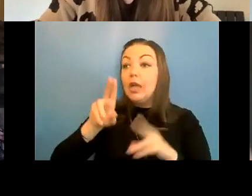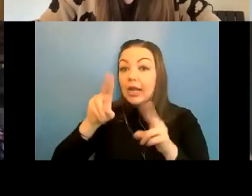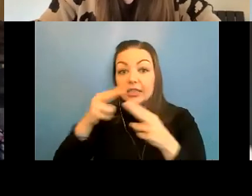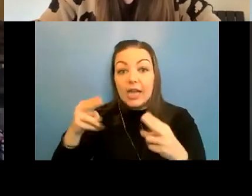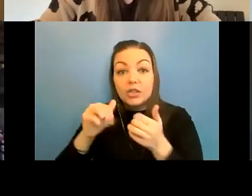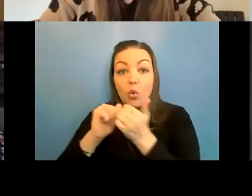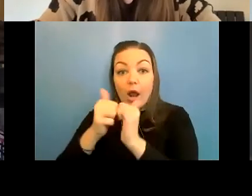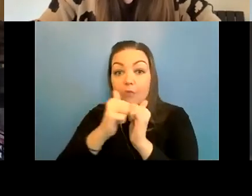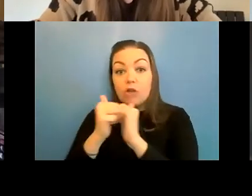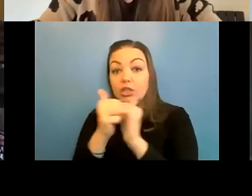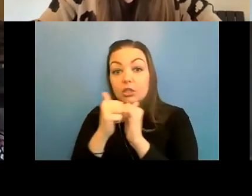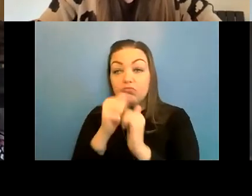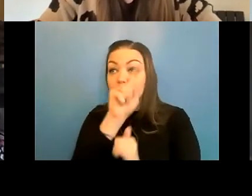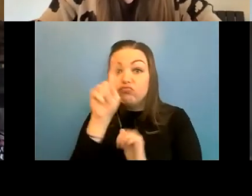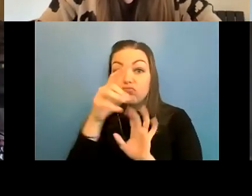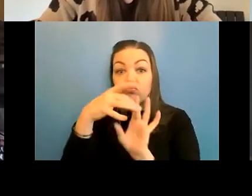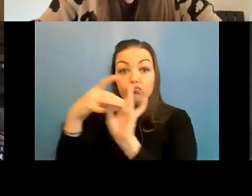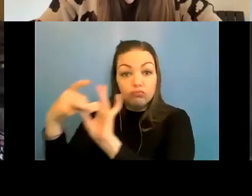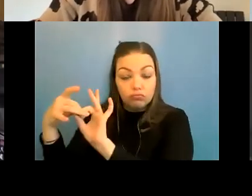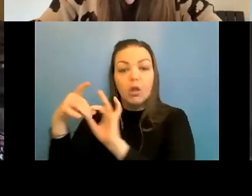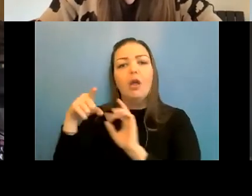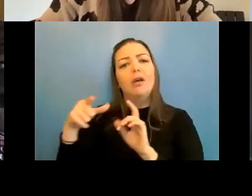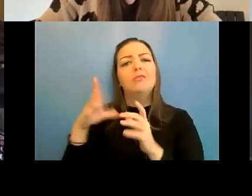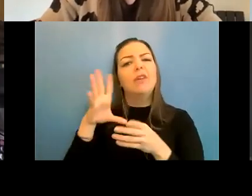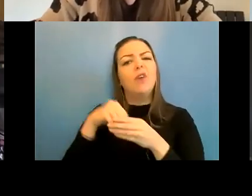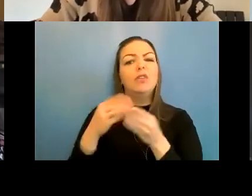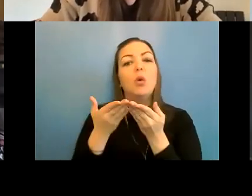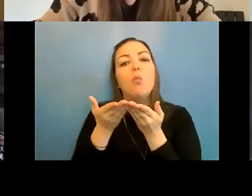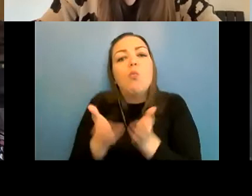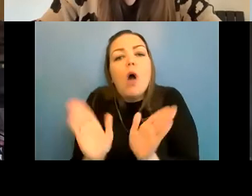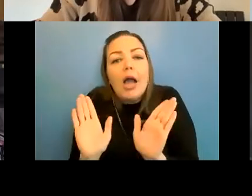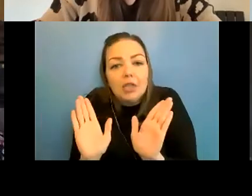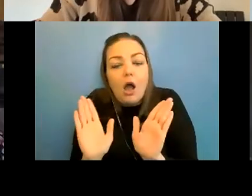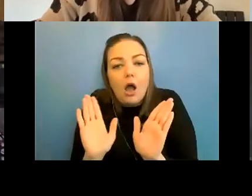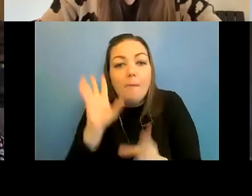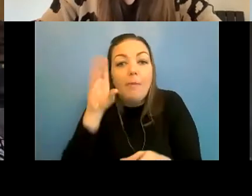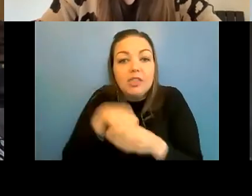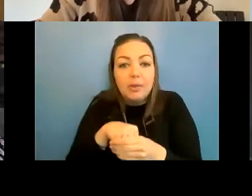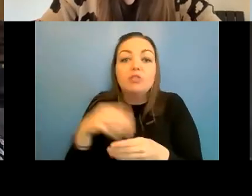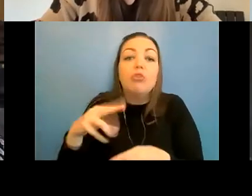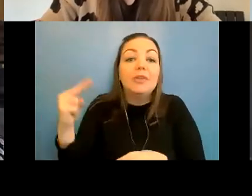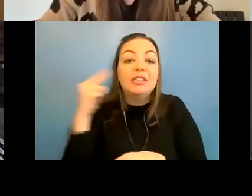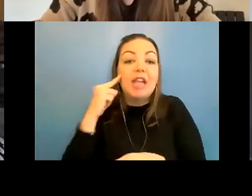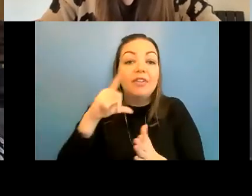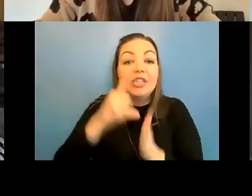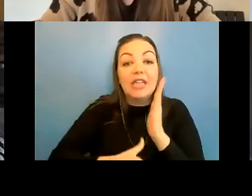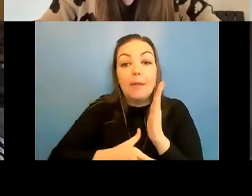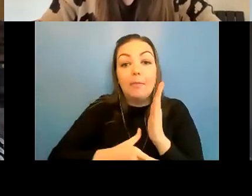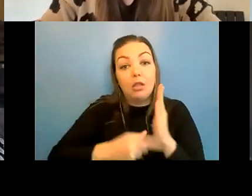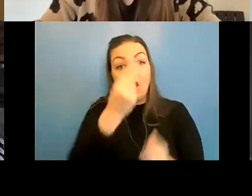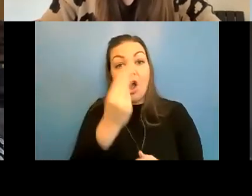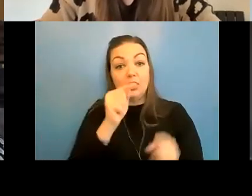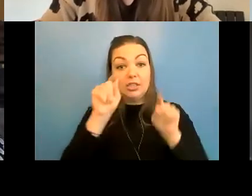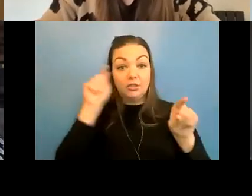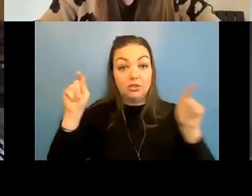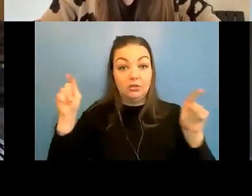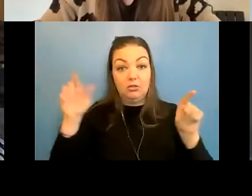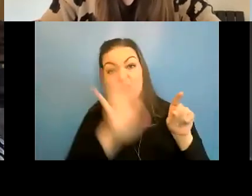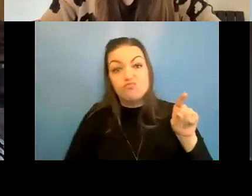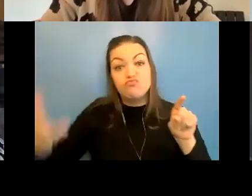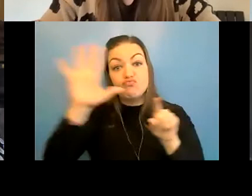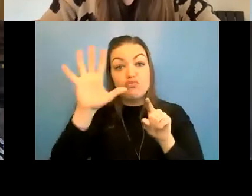In the lead-up to 2012, the London Olympic and Paralympic Games, we funded several international collaborations which were part of the wider commissioning of new work by deaf and